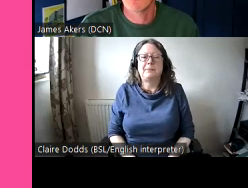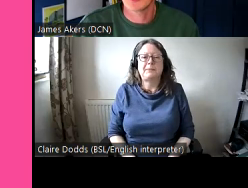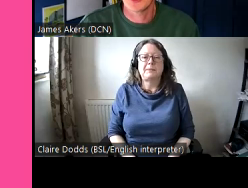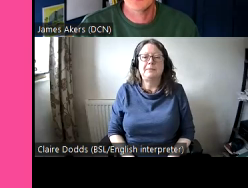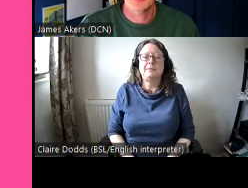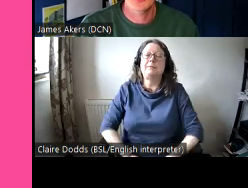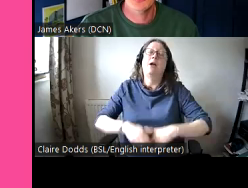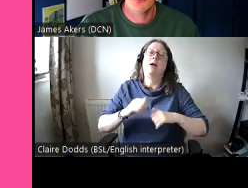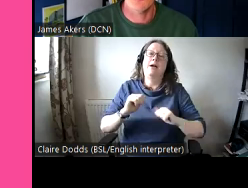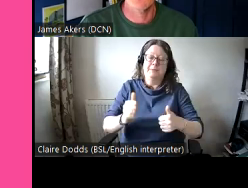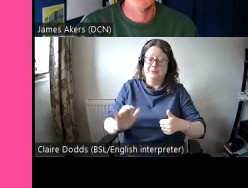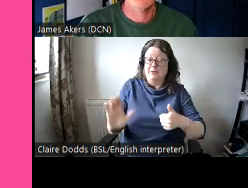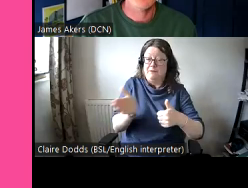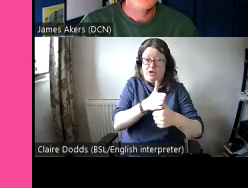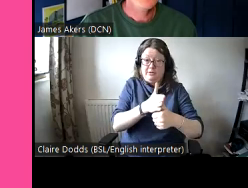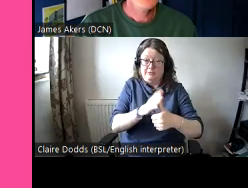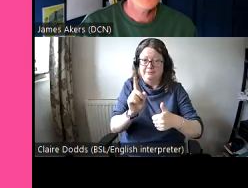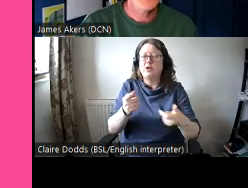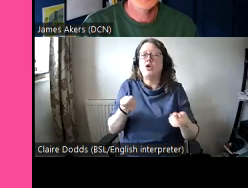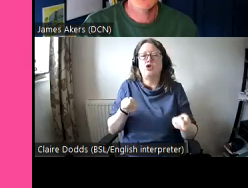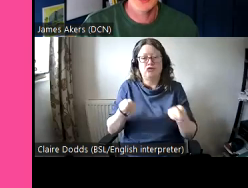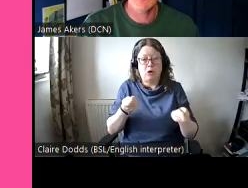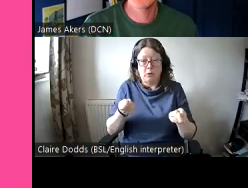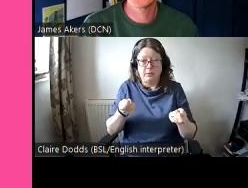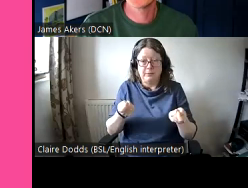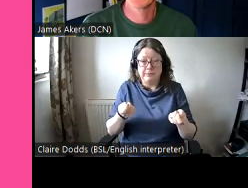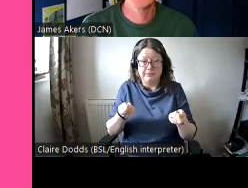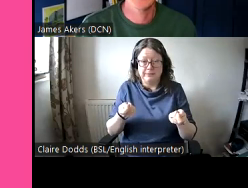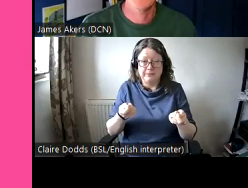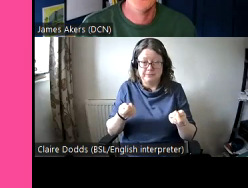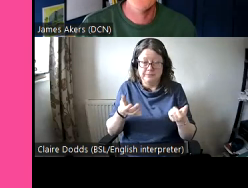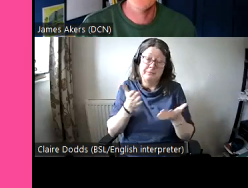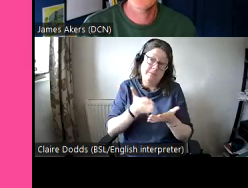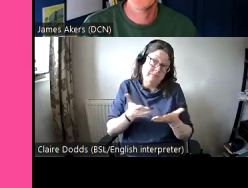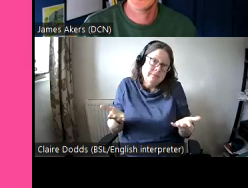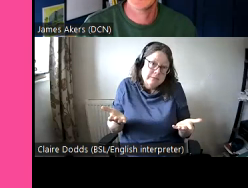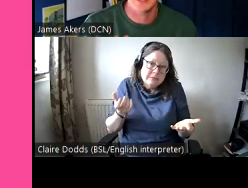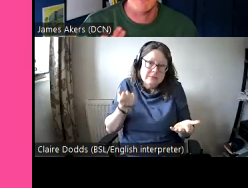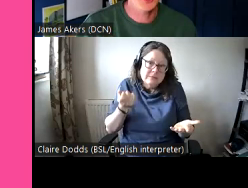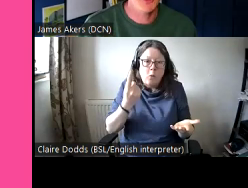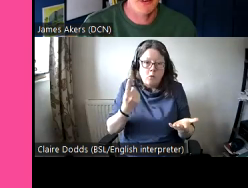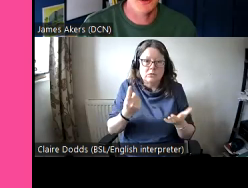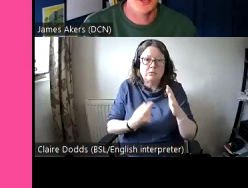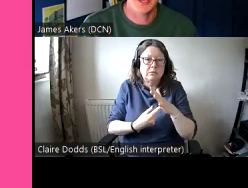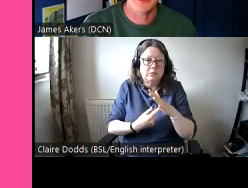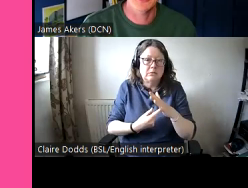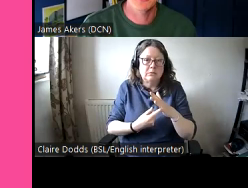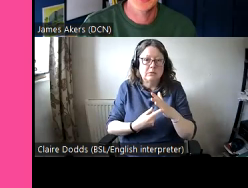First off, control. It's really important to understand who is the administrator of your account,